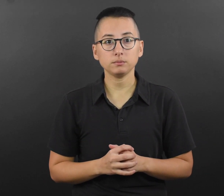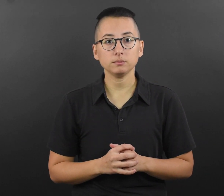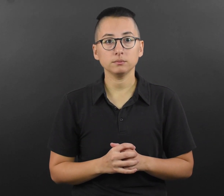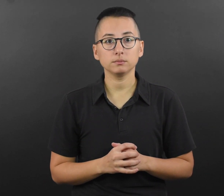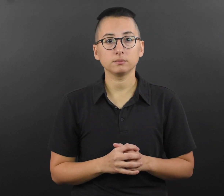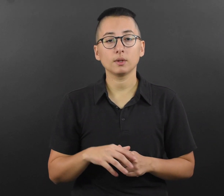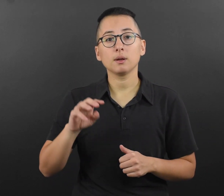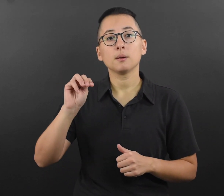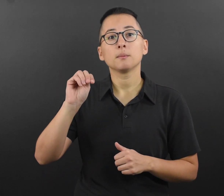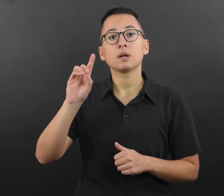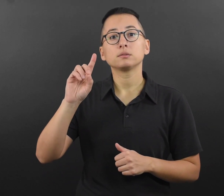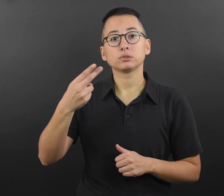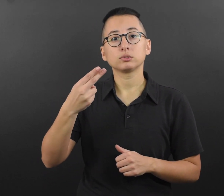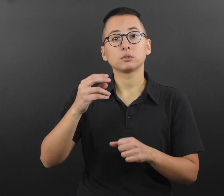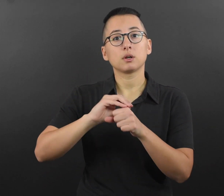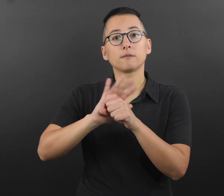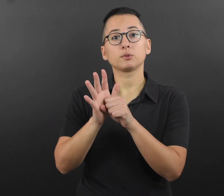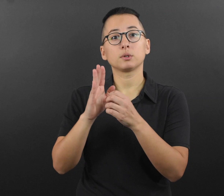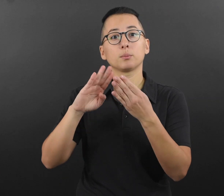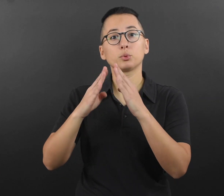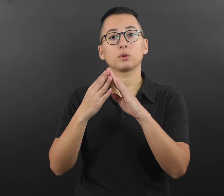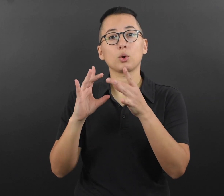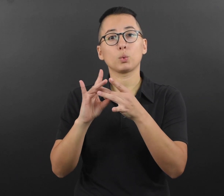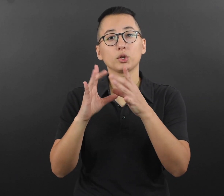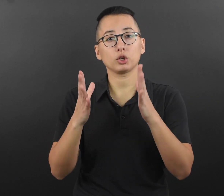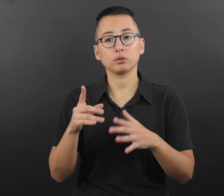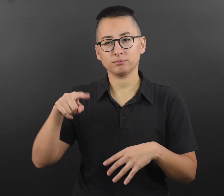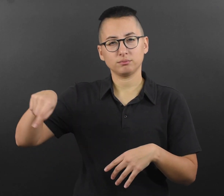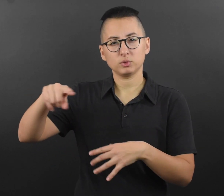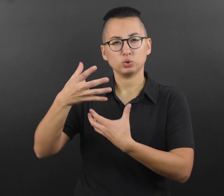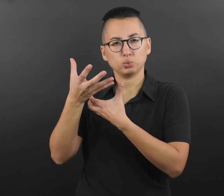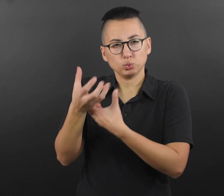MDH’s COVID-19 Community Coordinators – trusted community partners – will